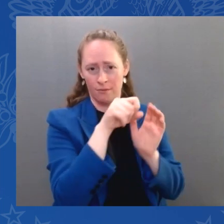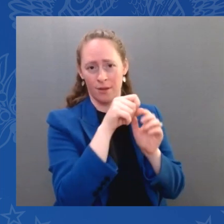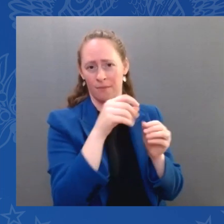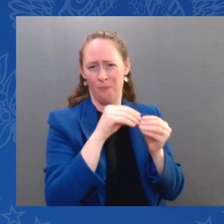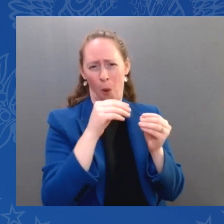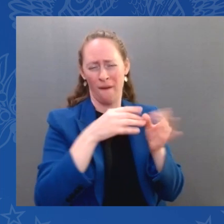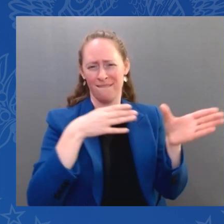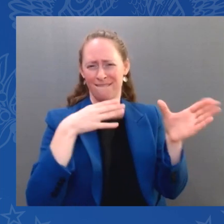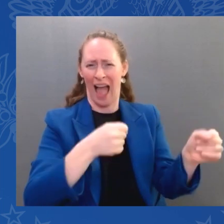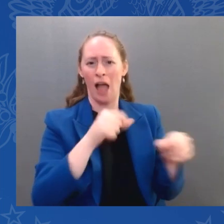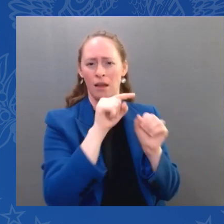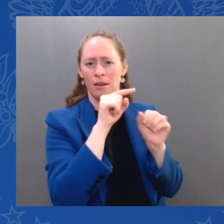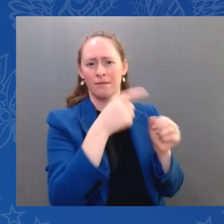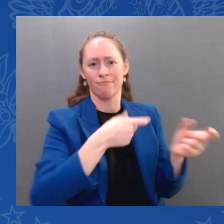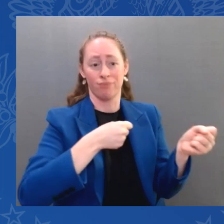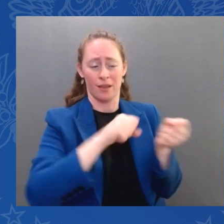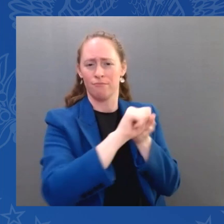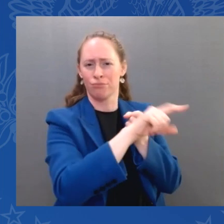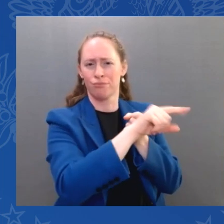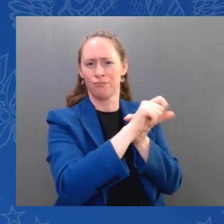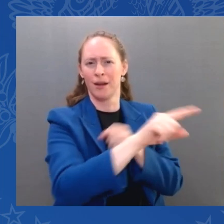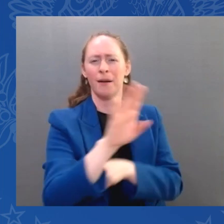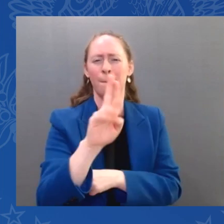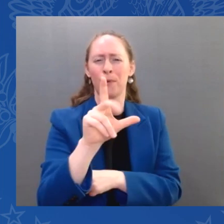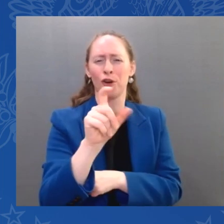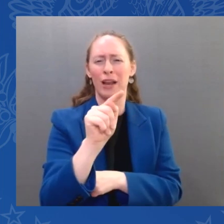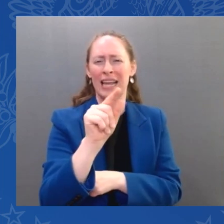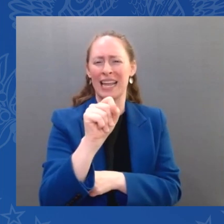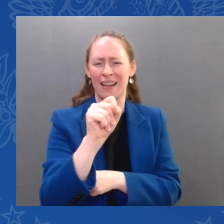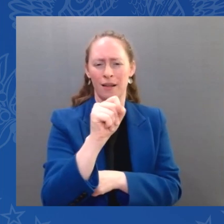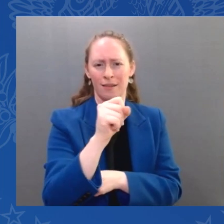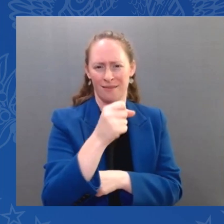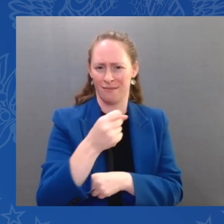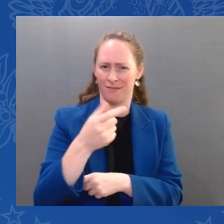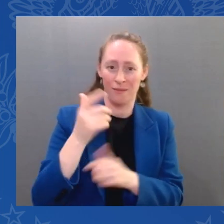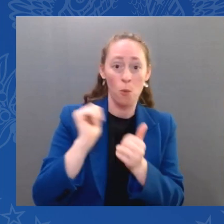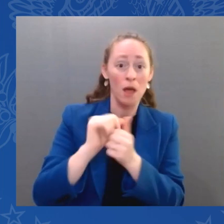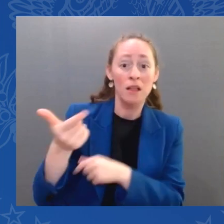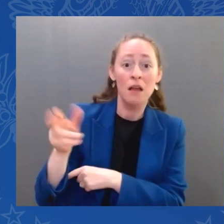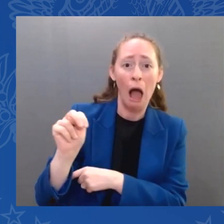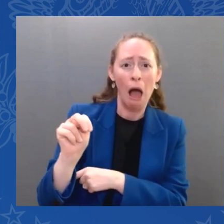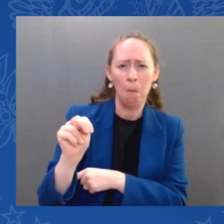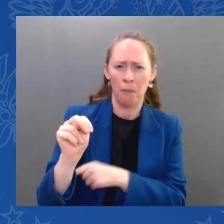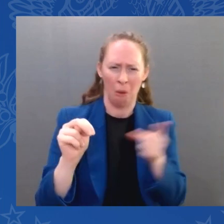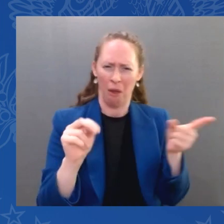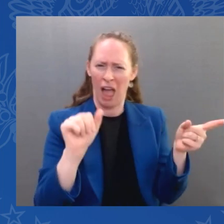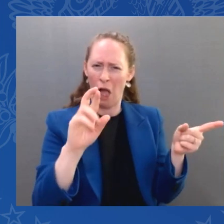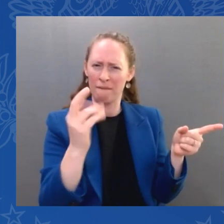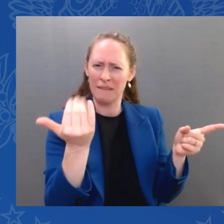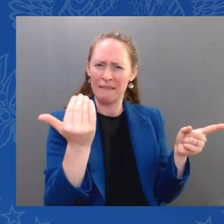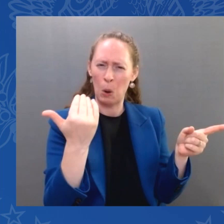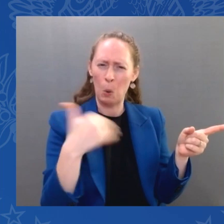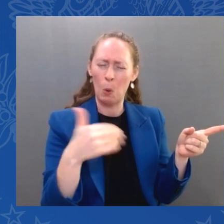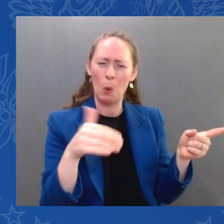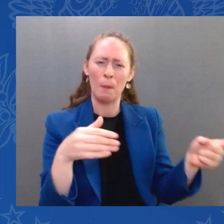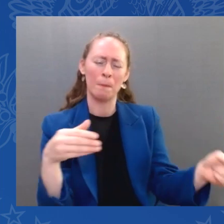these weapons maximize the damage done coupled with those bullets, and human flesh and bone is just torn apart.